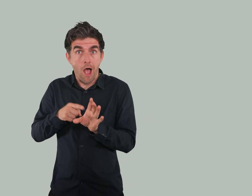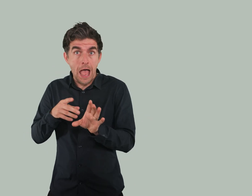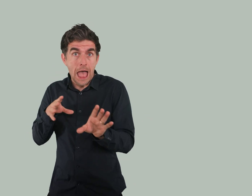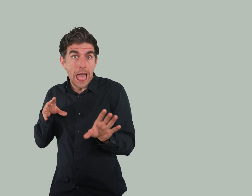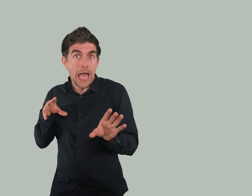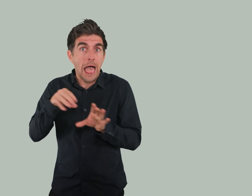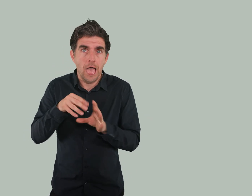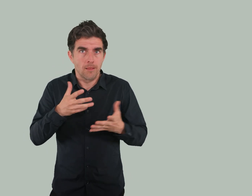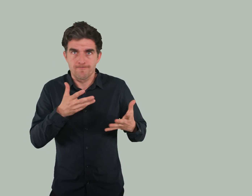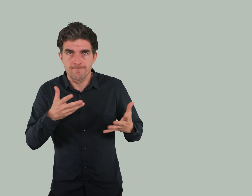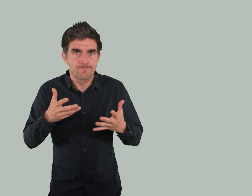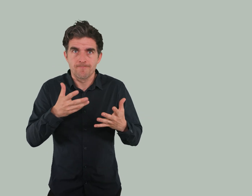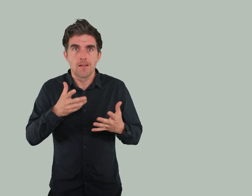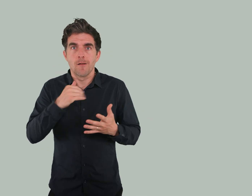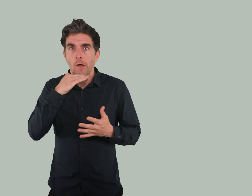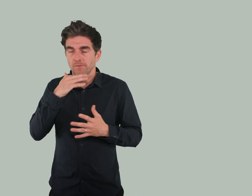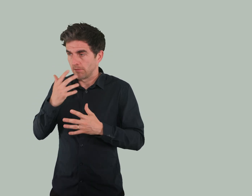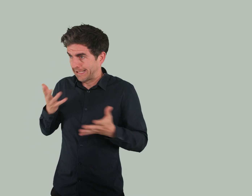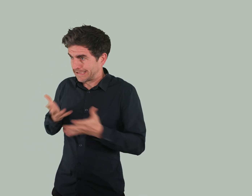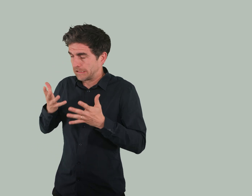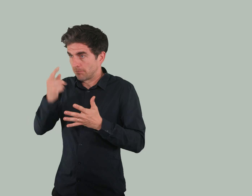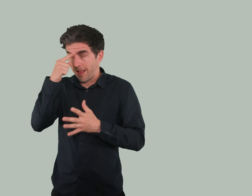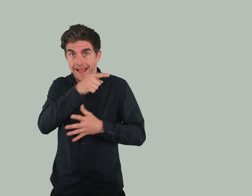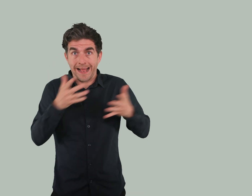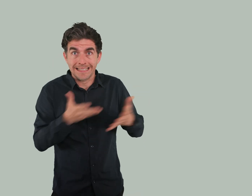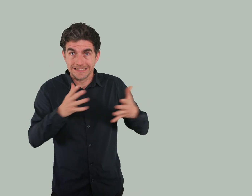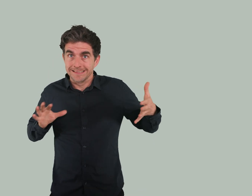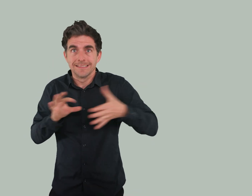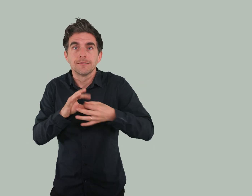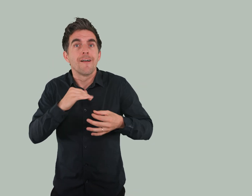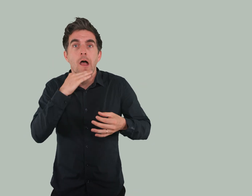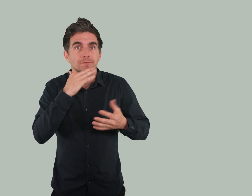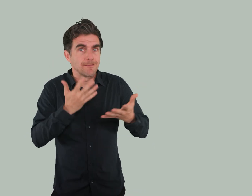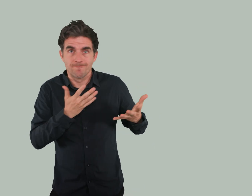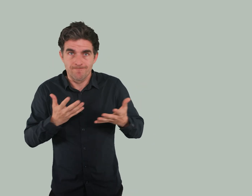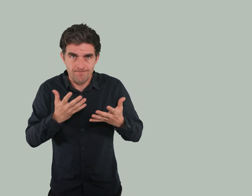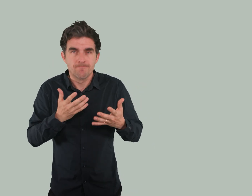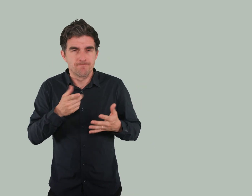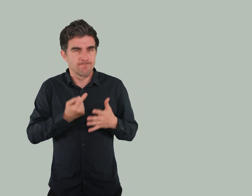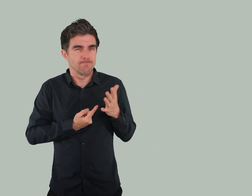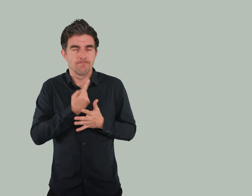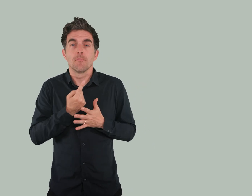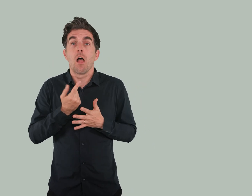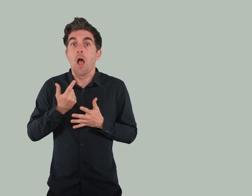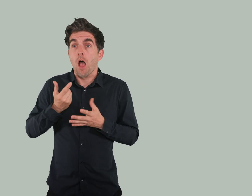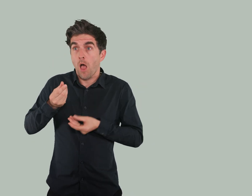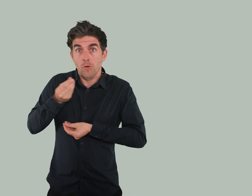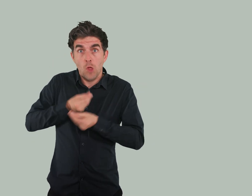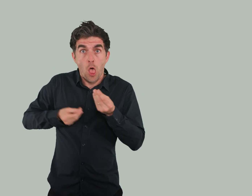is that the deterioration in young people’s labour market participation has been concealed.